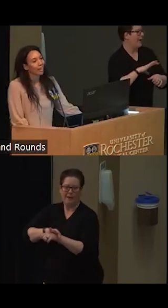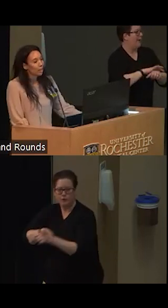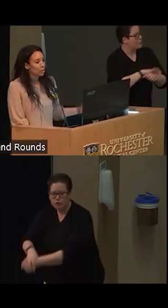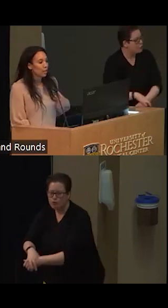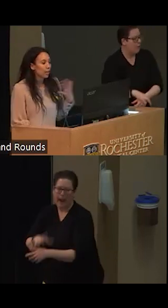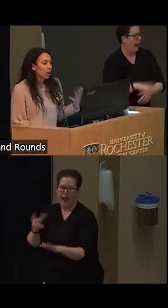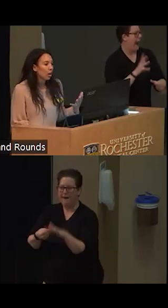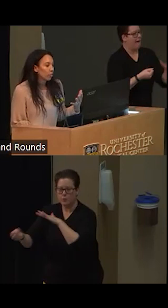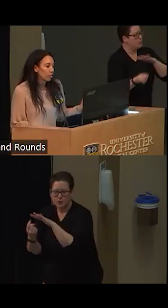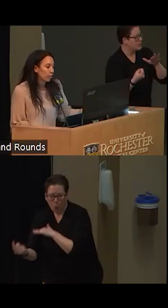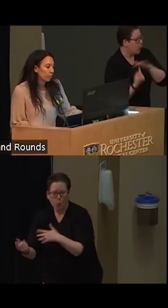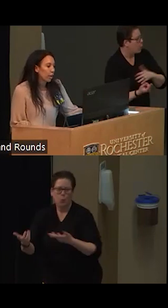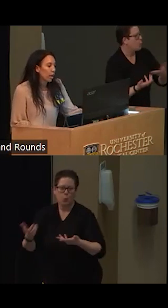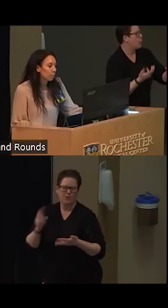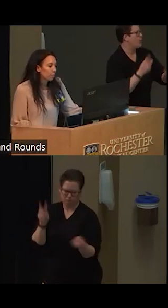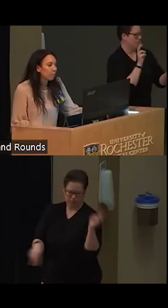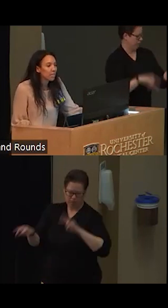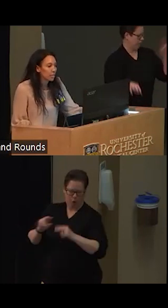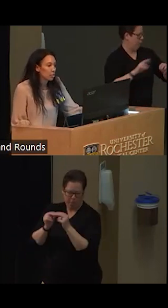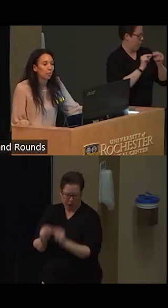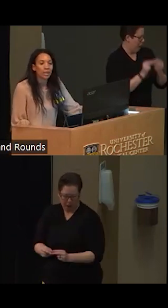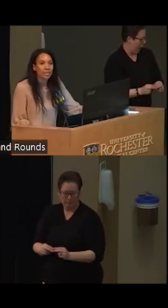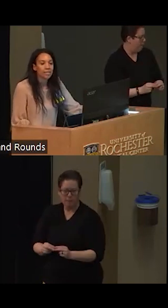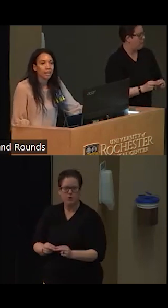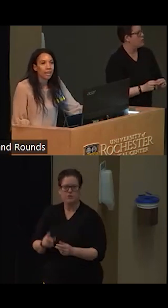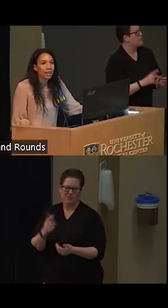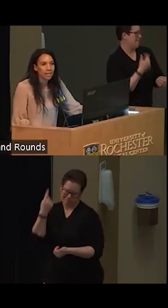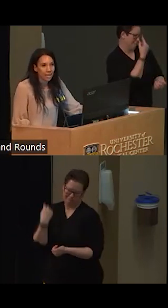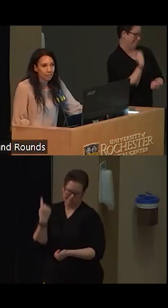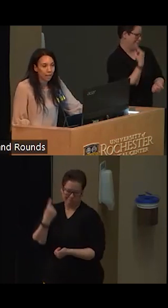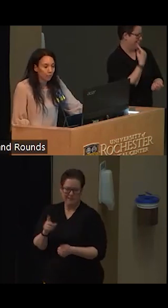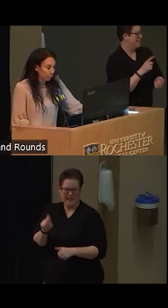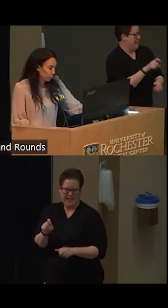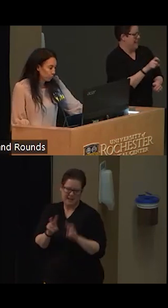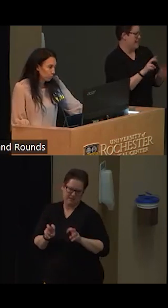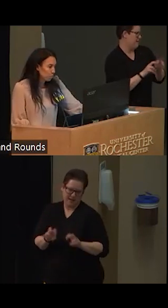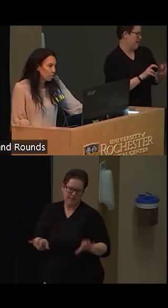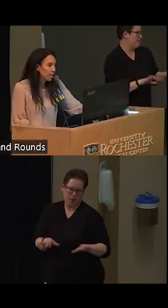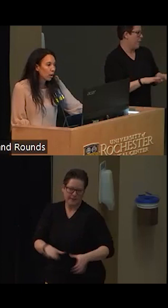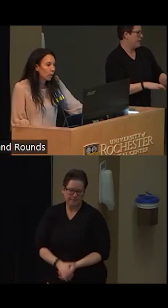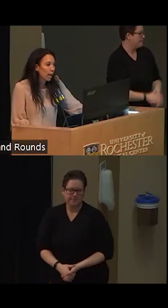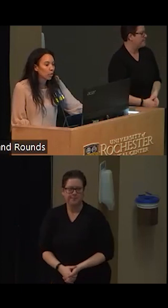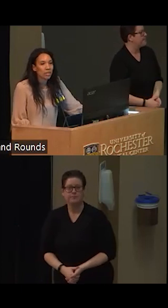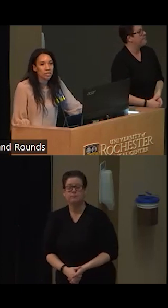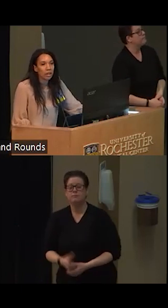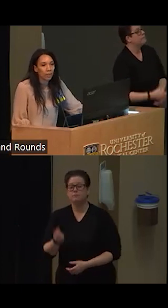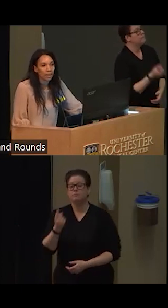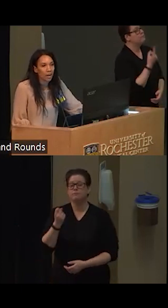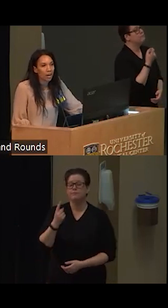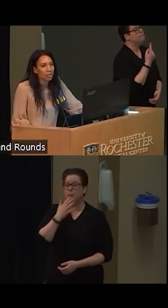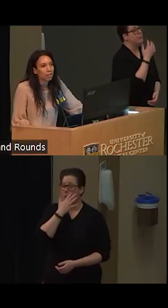so these are all just different pieces through A needs assessment now I'm going to start with our